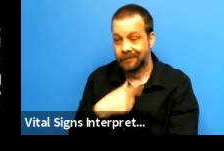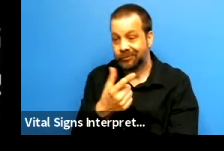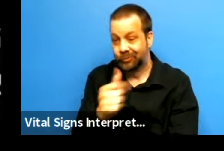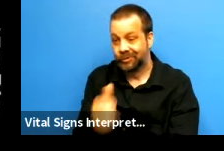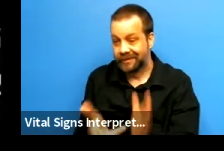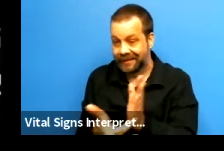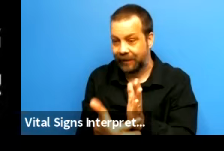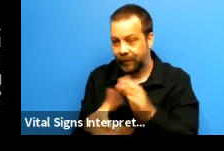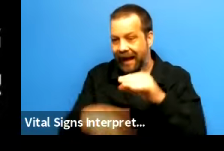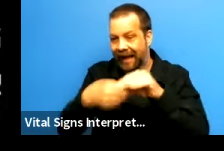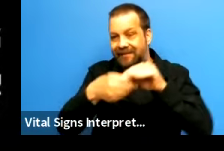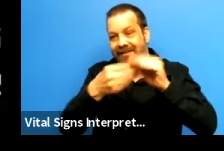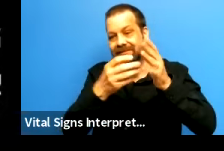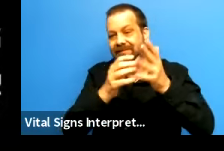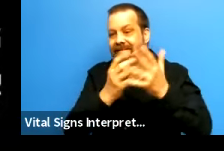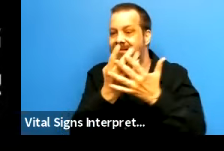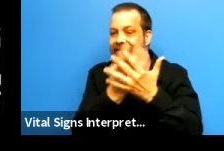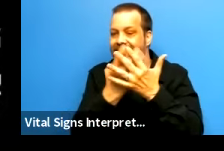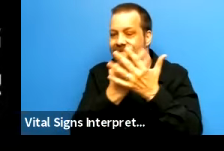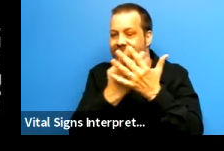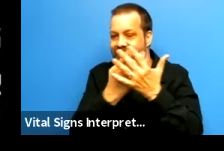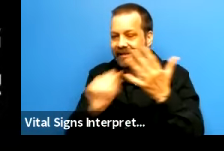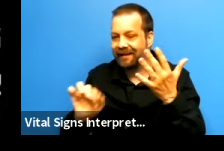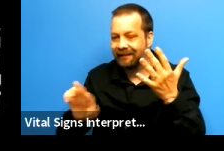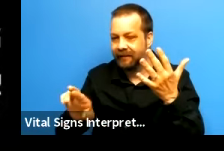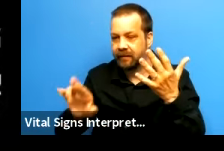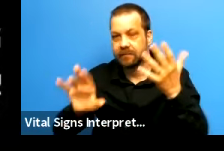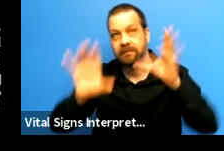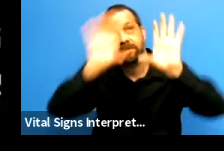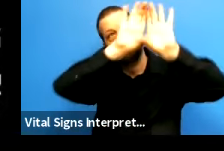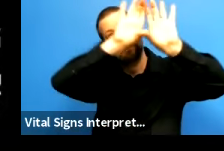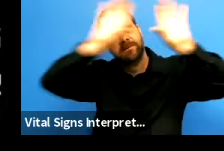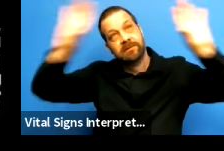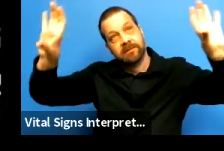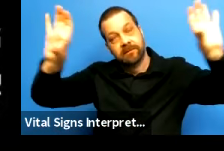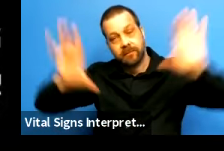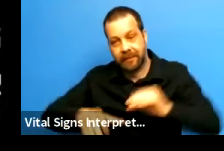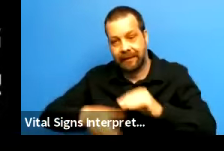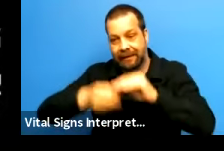Within our own workplace and team of 60 folks